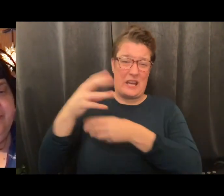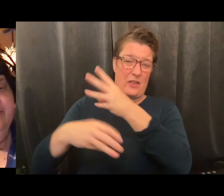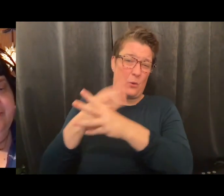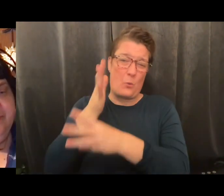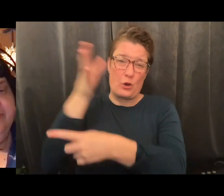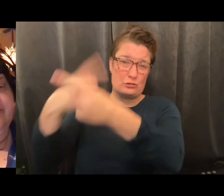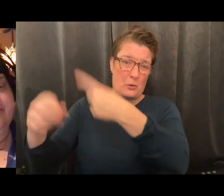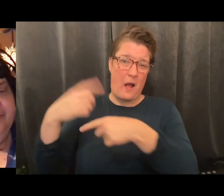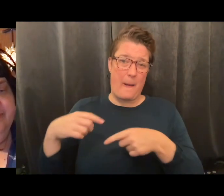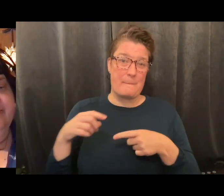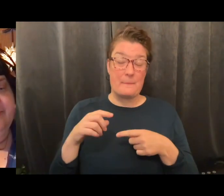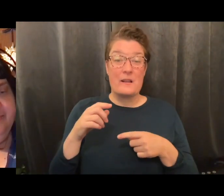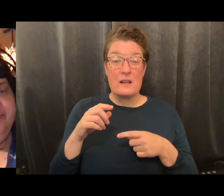What they need is also beauty. Yes.